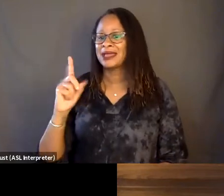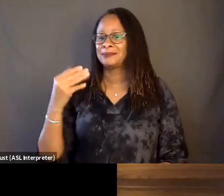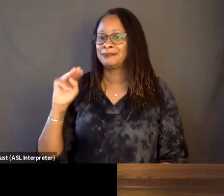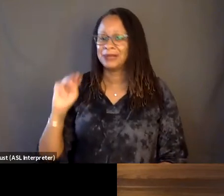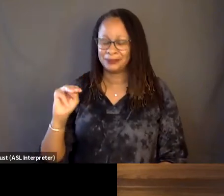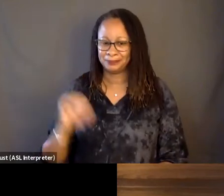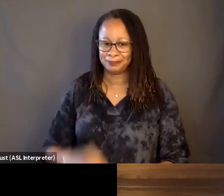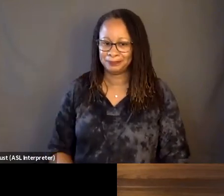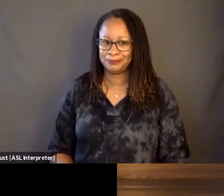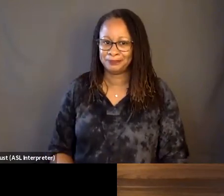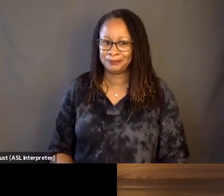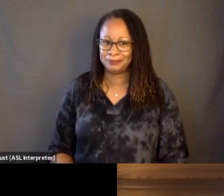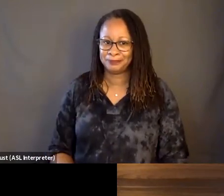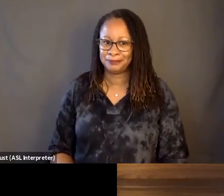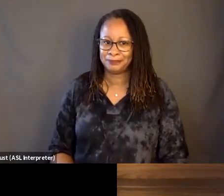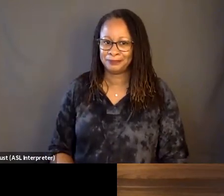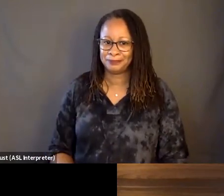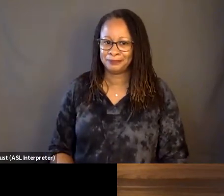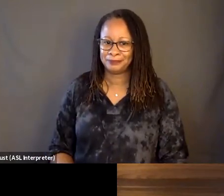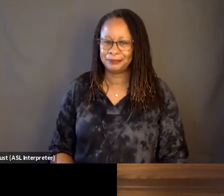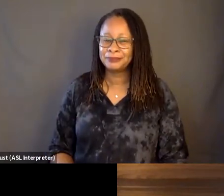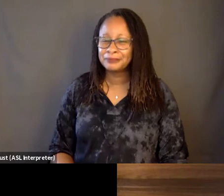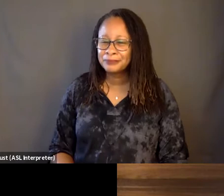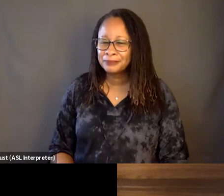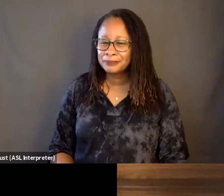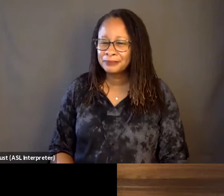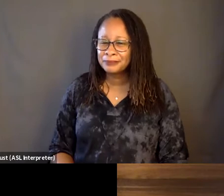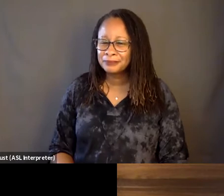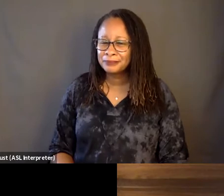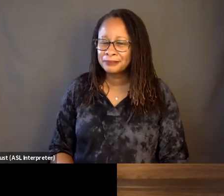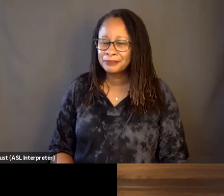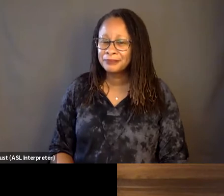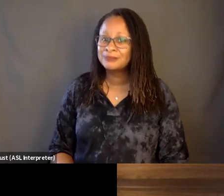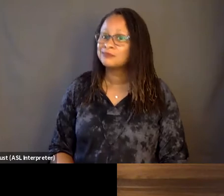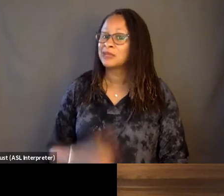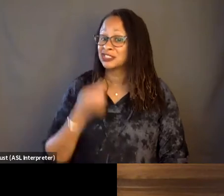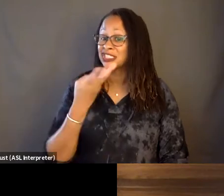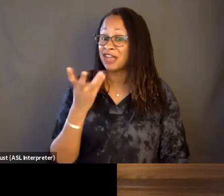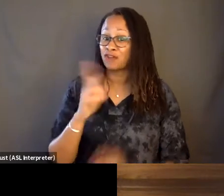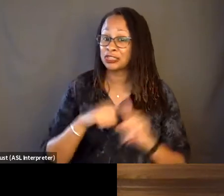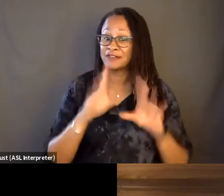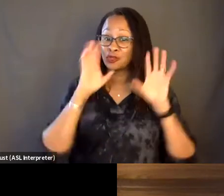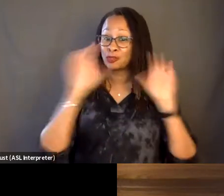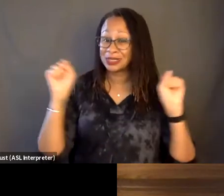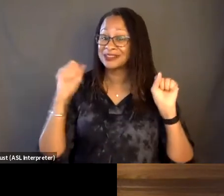I think with the current administration-- Bush did it, too, didn't he? Look, administration after administration has done it.